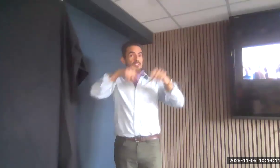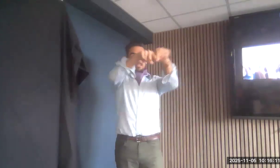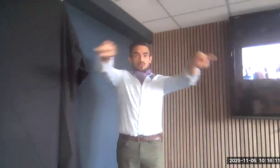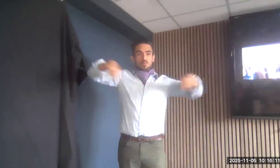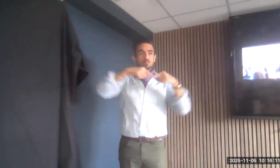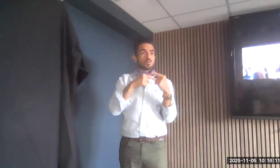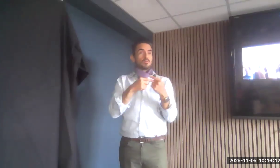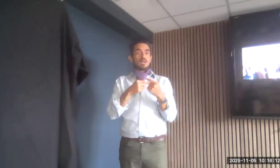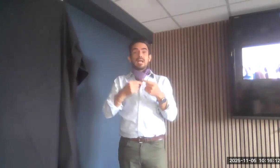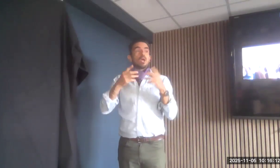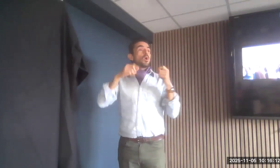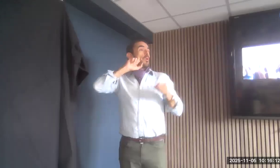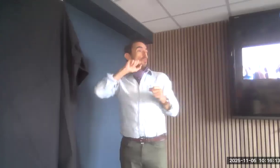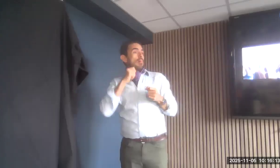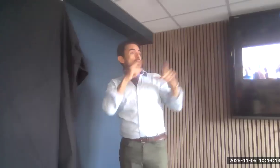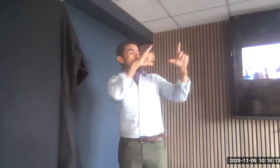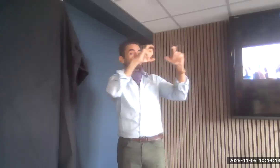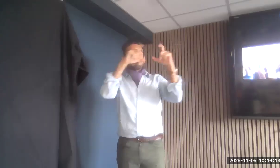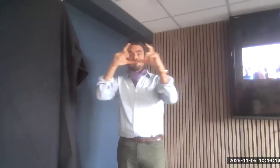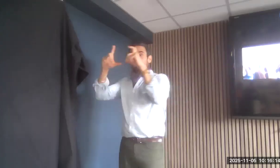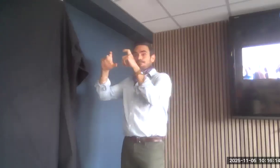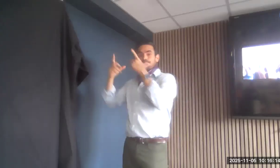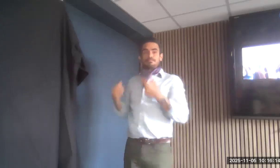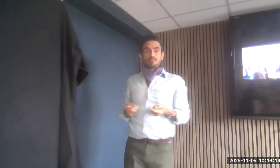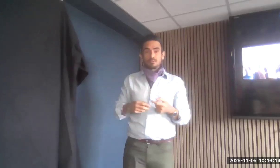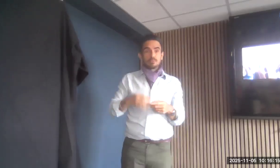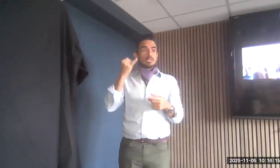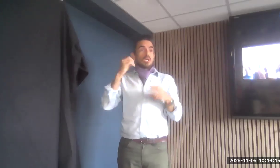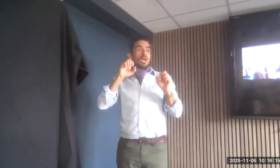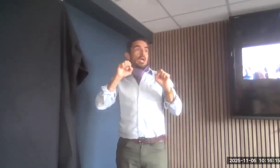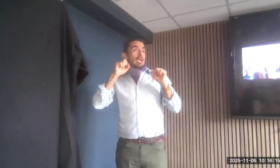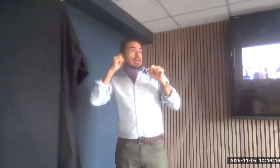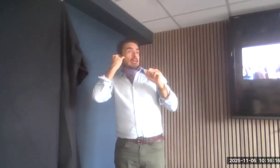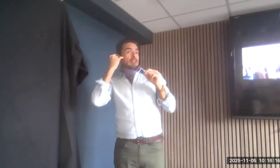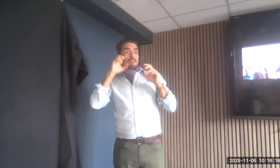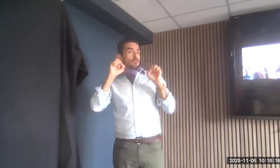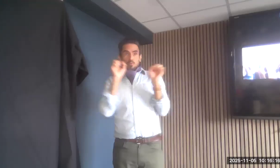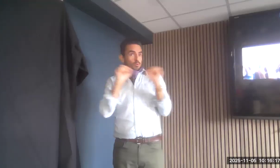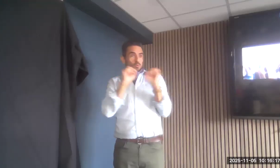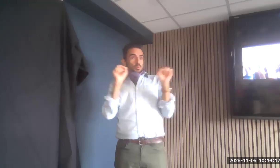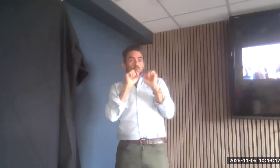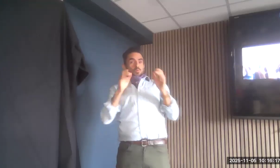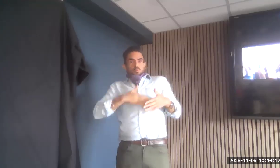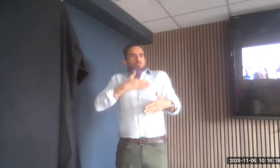There are people in the room as well who will be taking photographs.